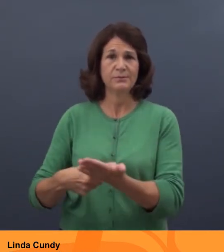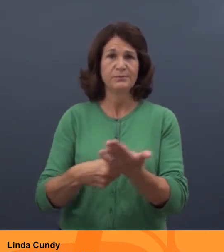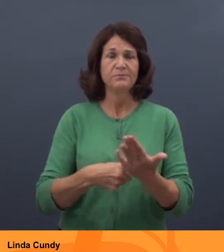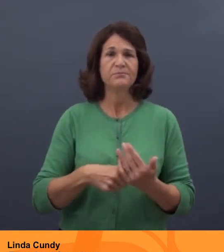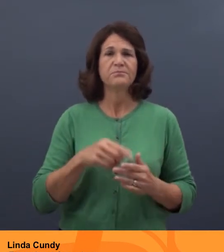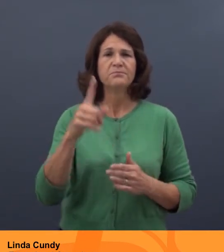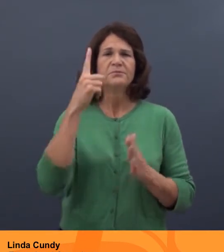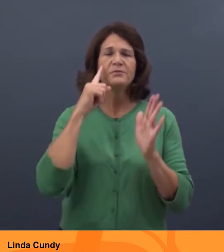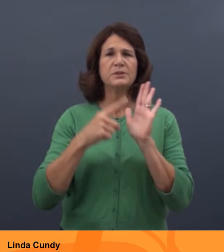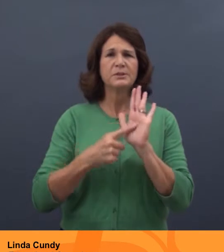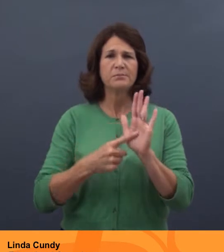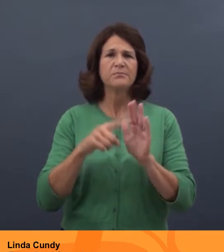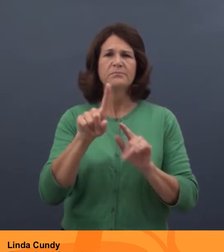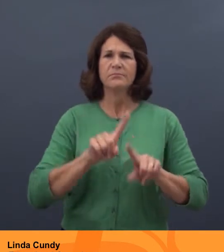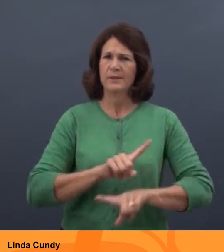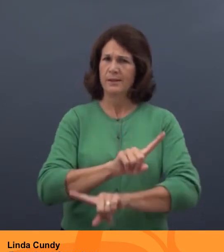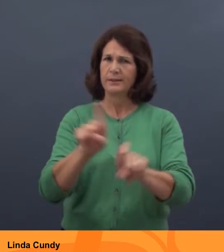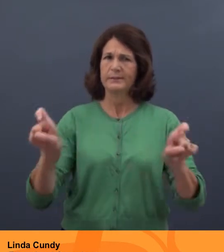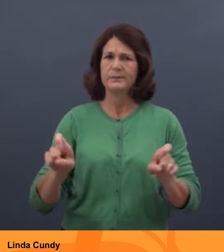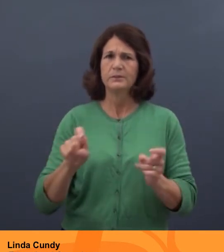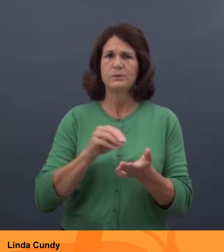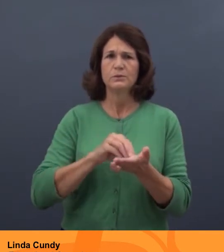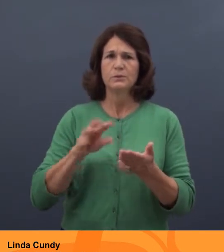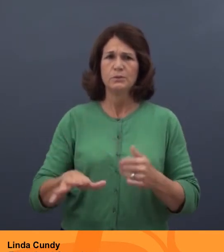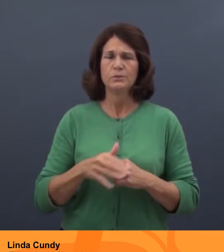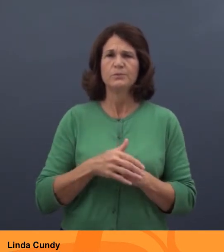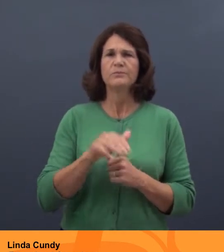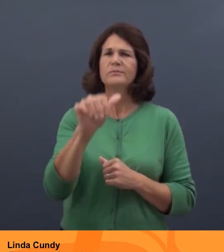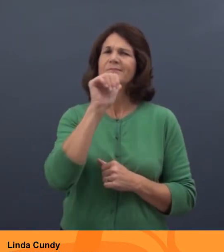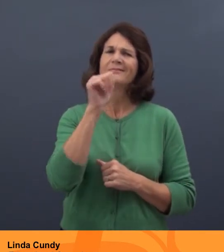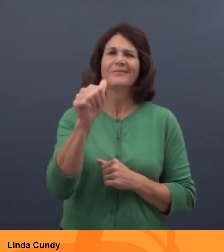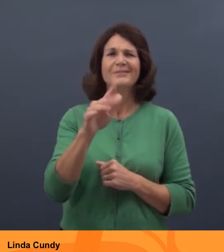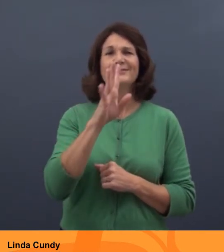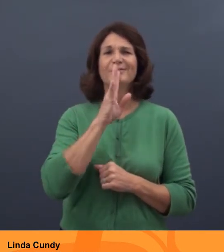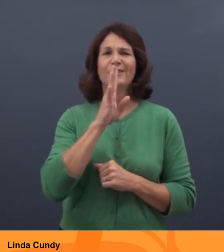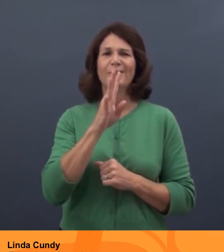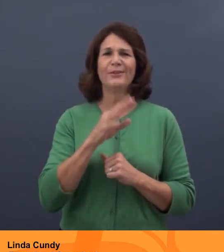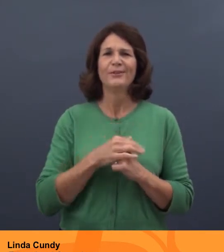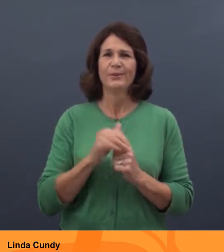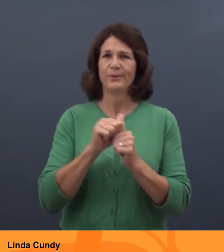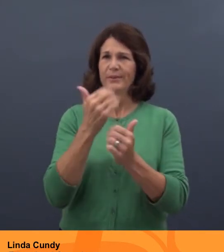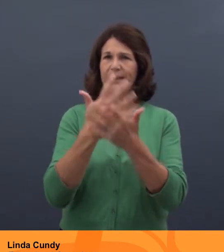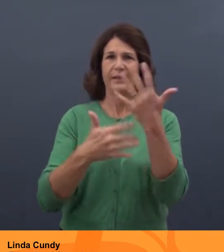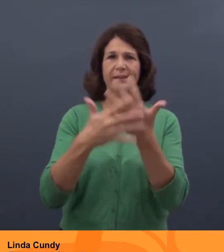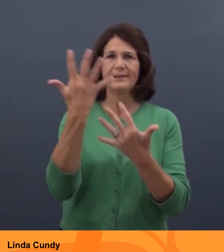For example, you could ask the students not to talk with their hands or pens near